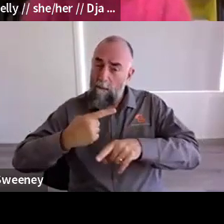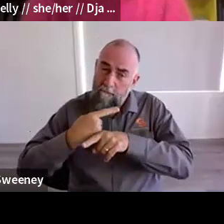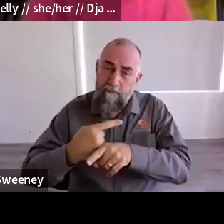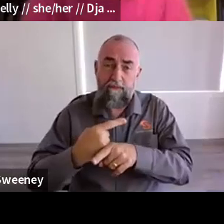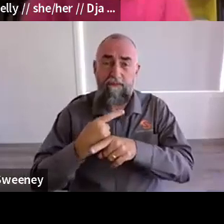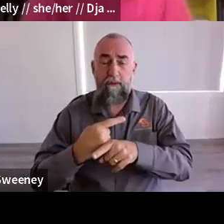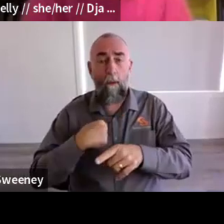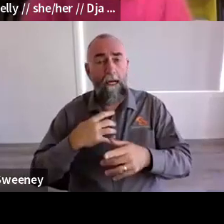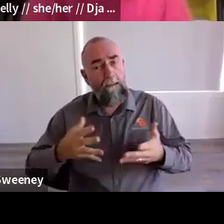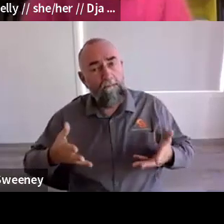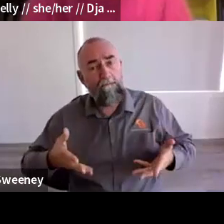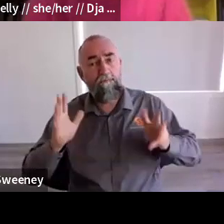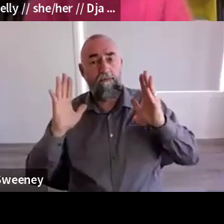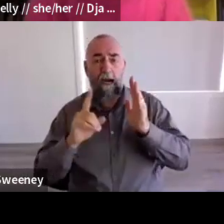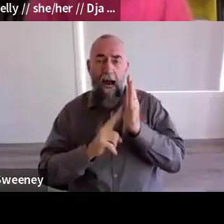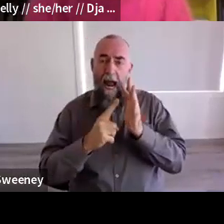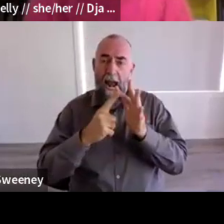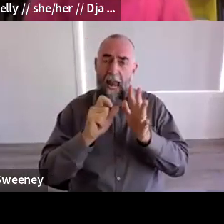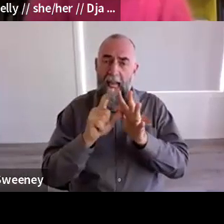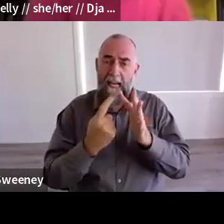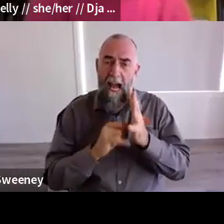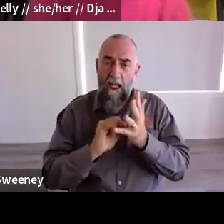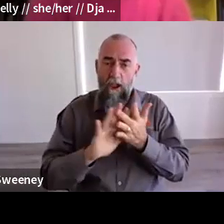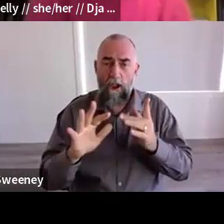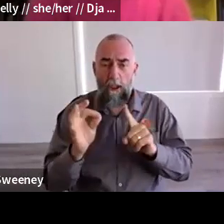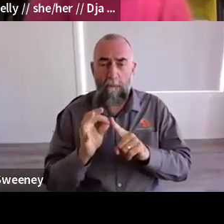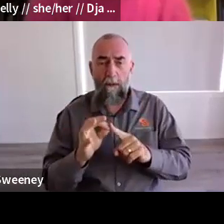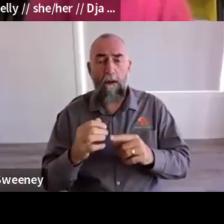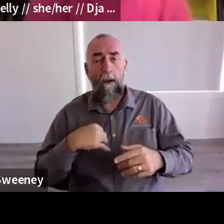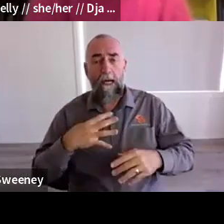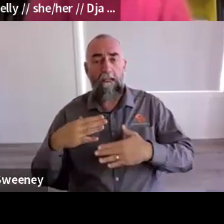their work, that's a whole another conversation. So I think it really is